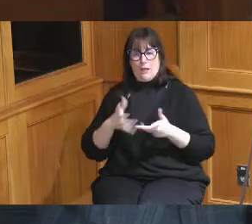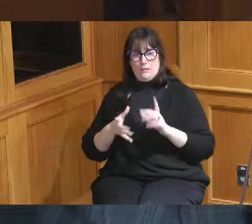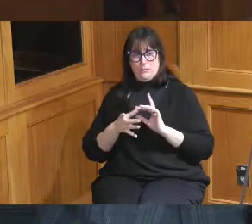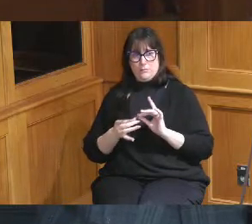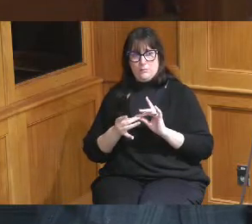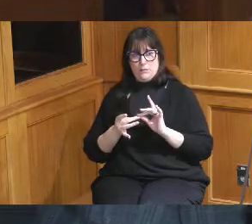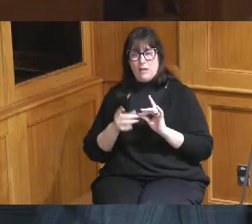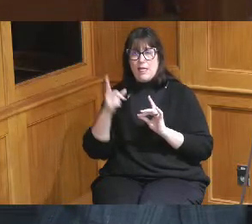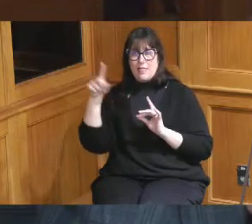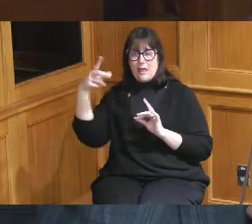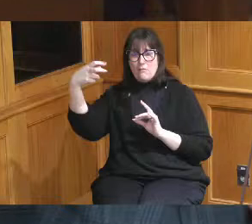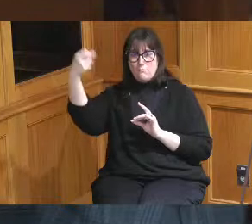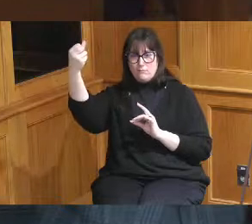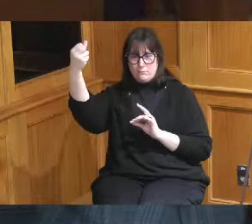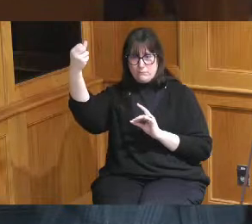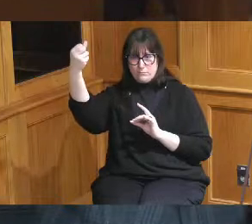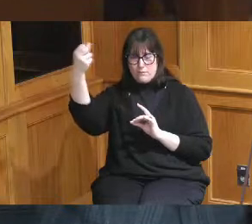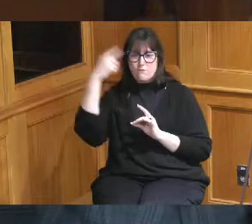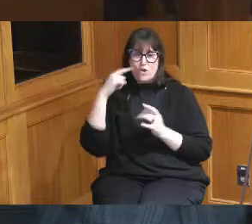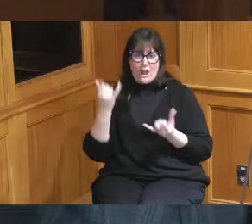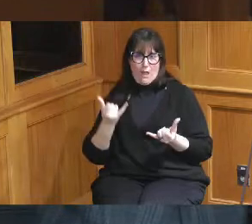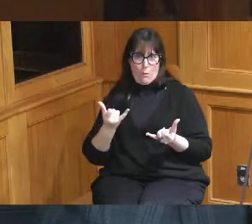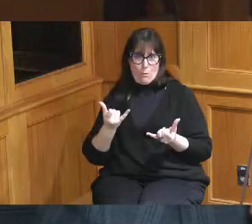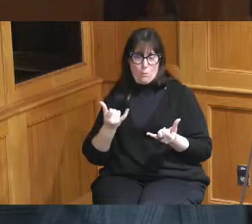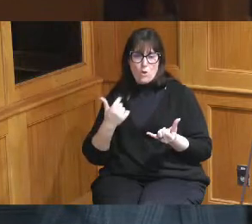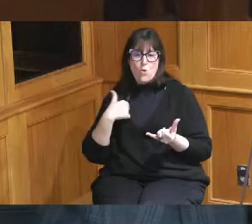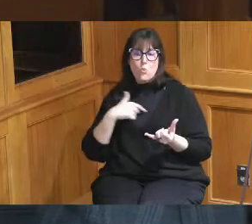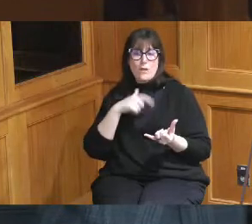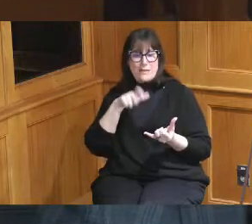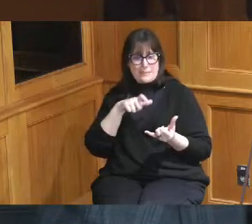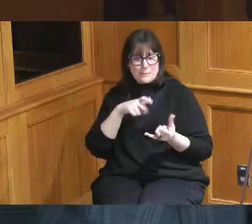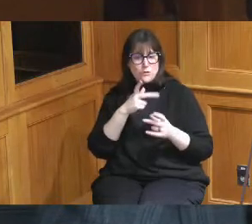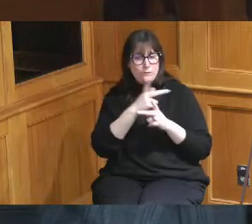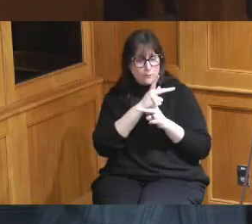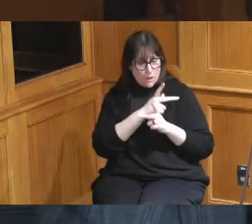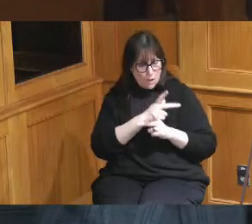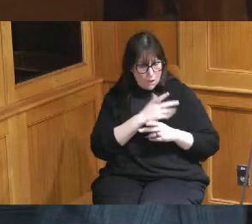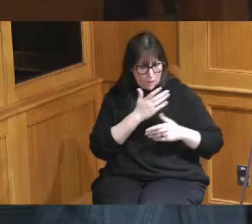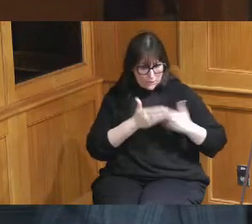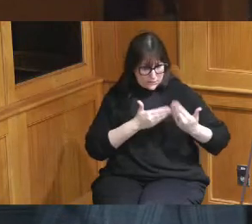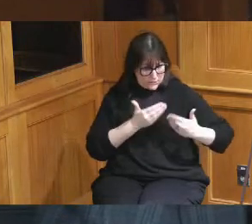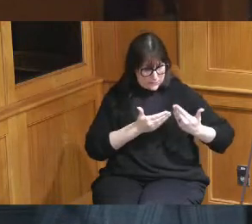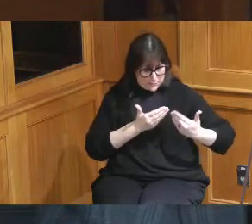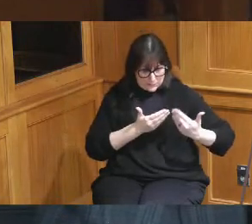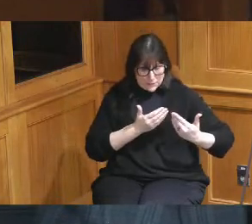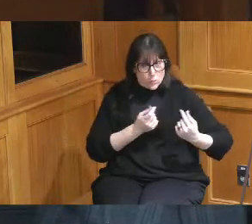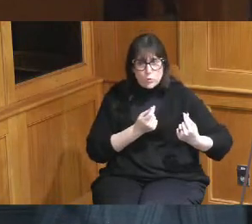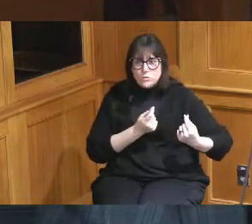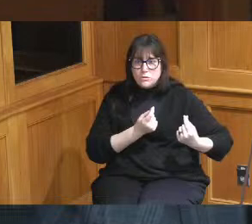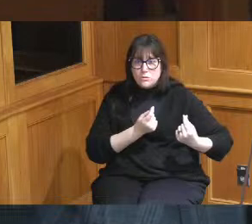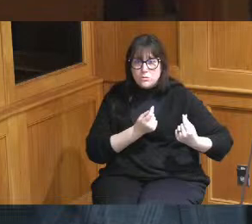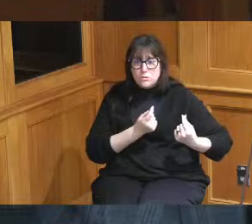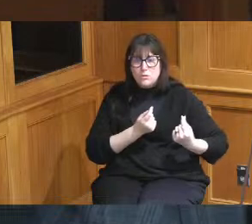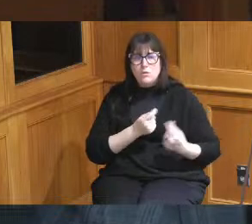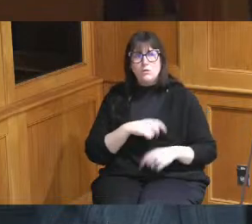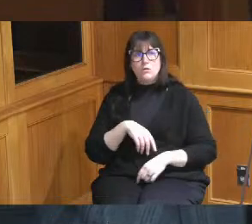it for now we need to be running a 100 miles an hour and I don't know do we have Anson Ed